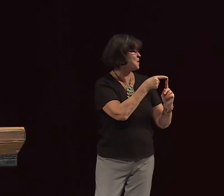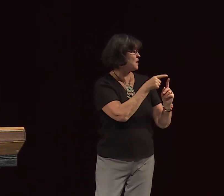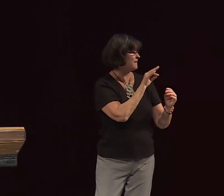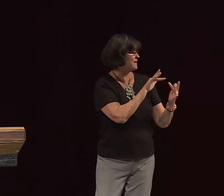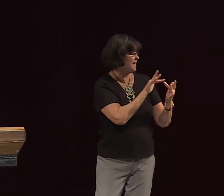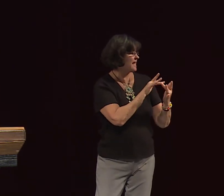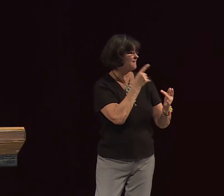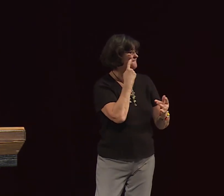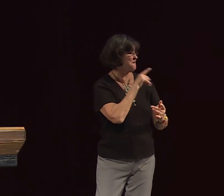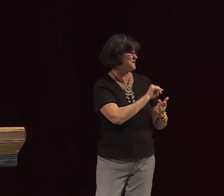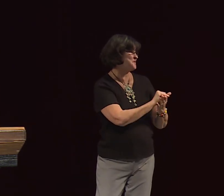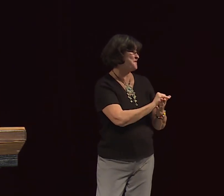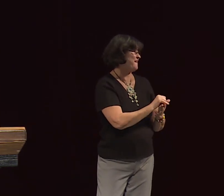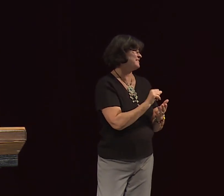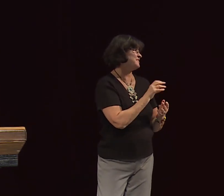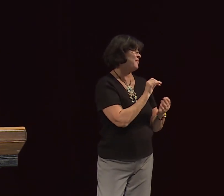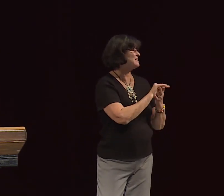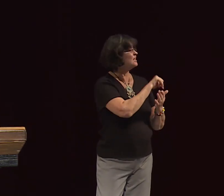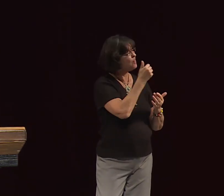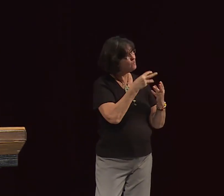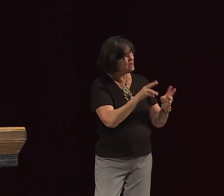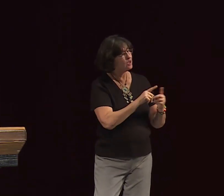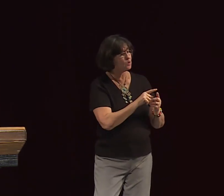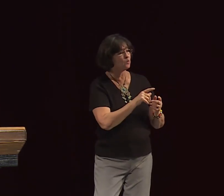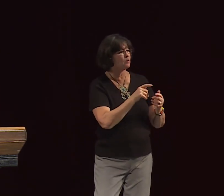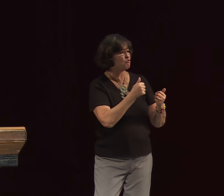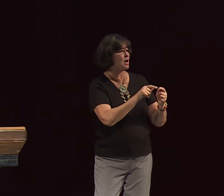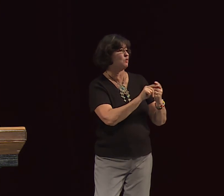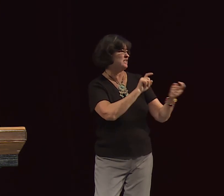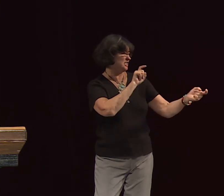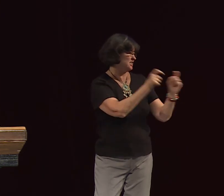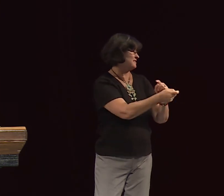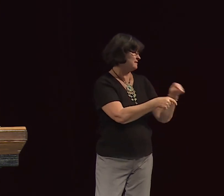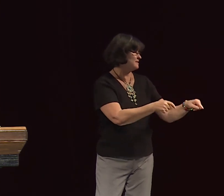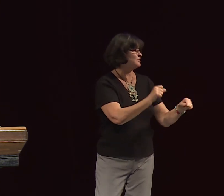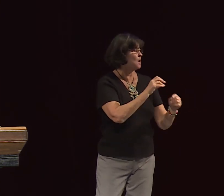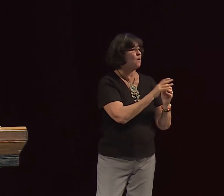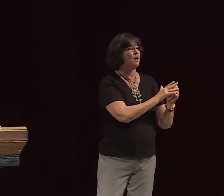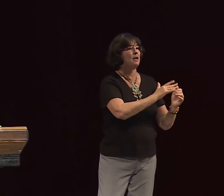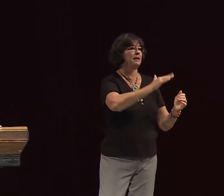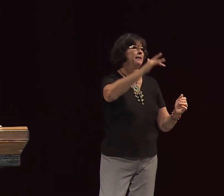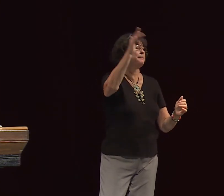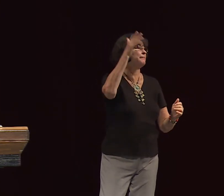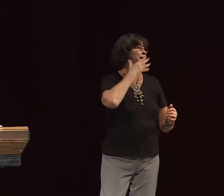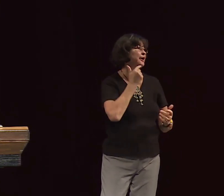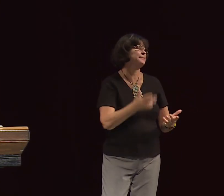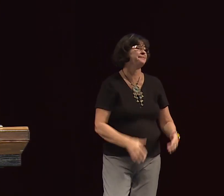which is someone from... Kim Kerrs is the point of contact for LEAD-K New York.